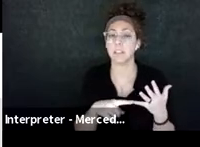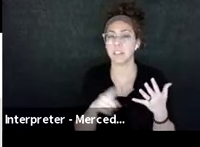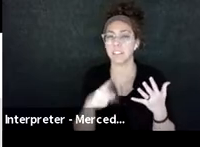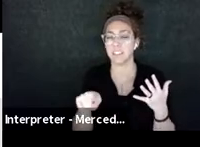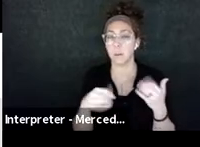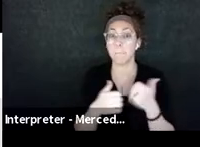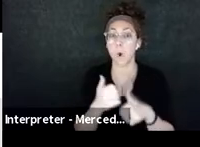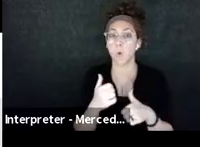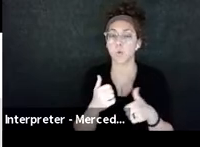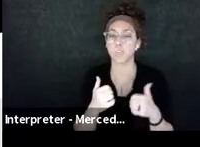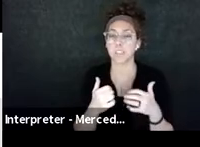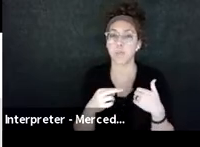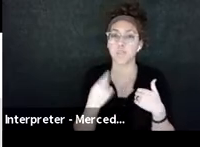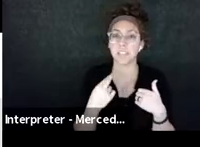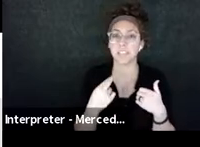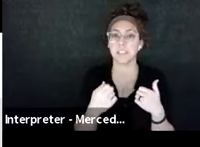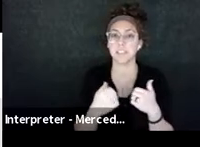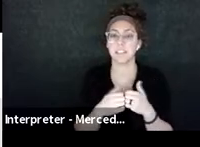maria.rodriguez: Higher acuity scores, because they're the ones that have